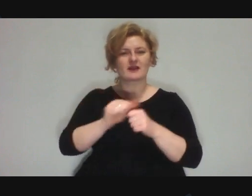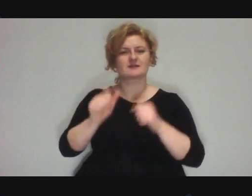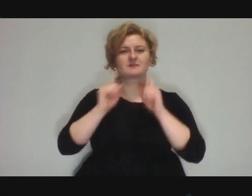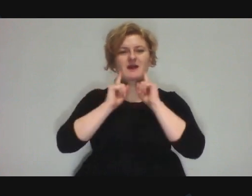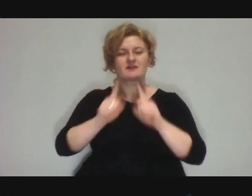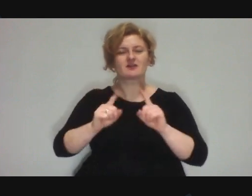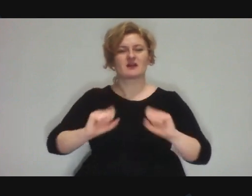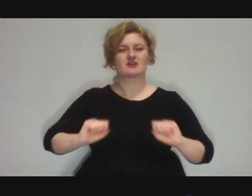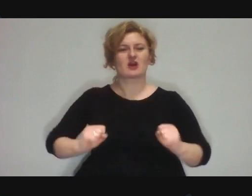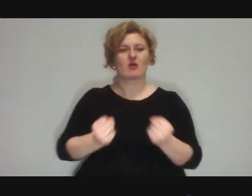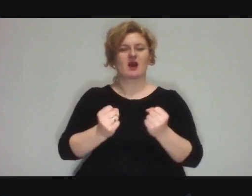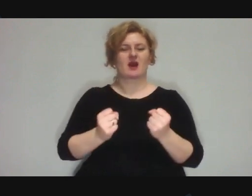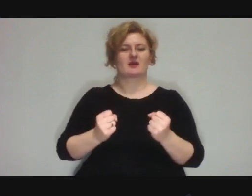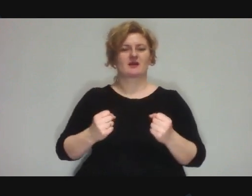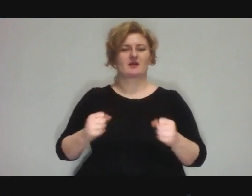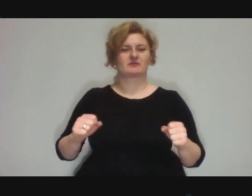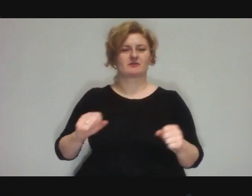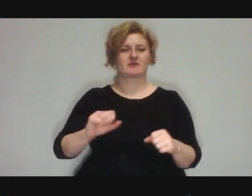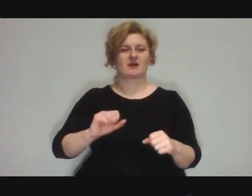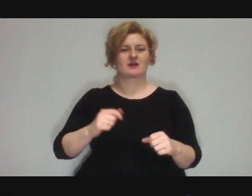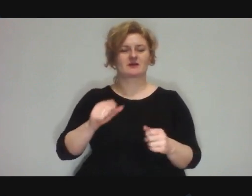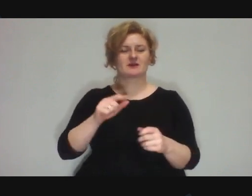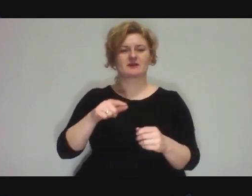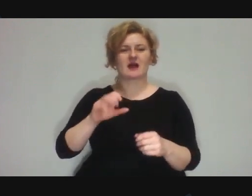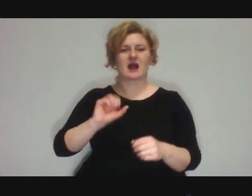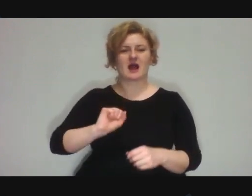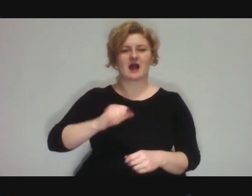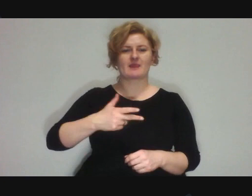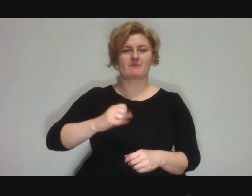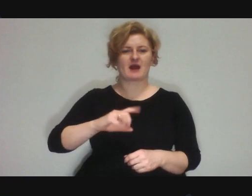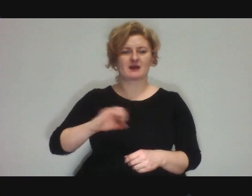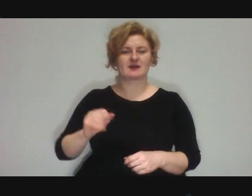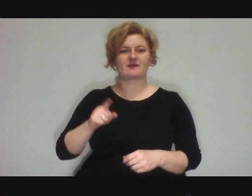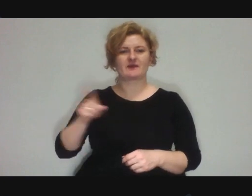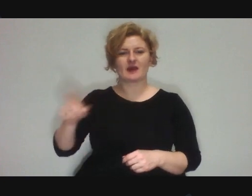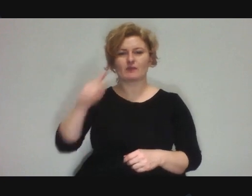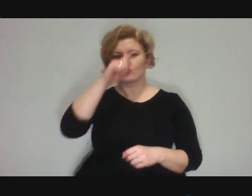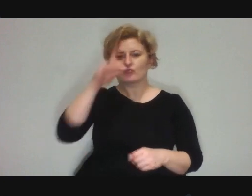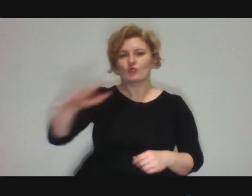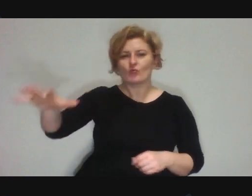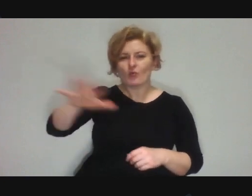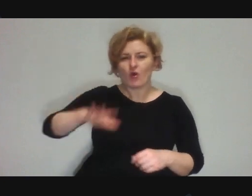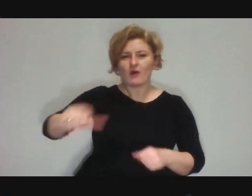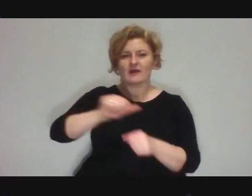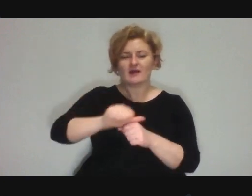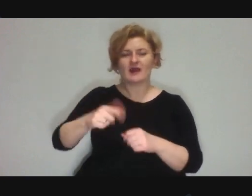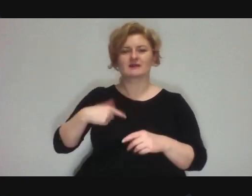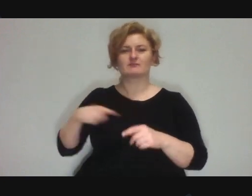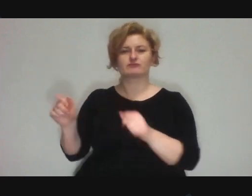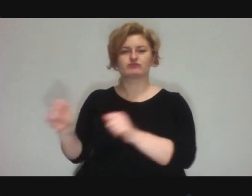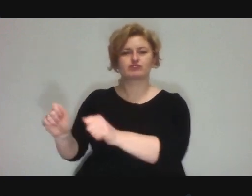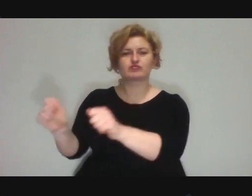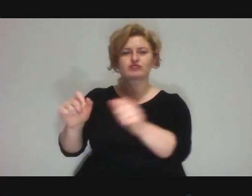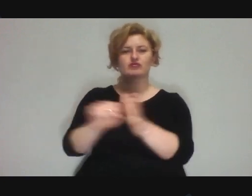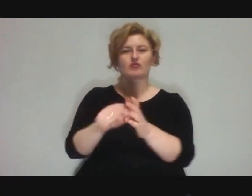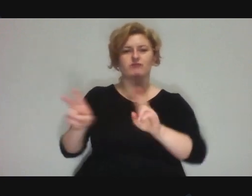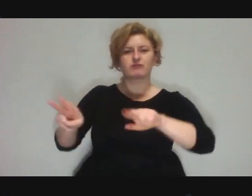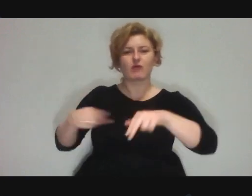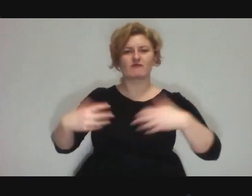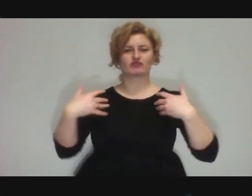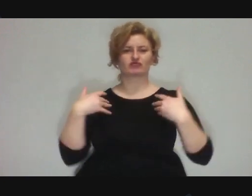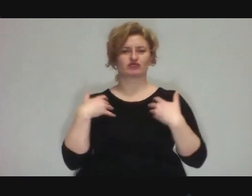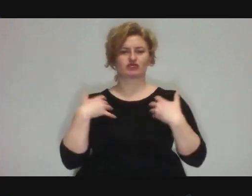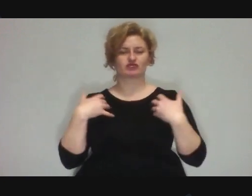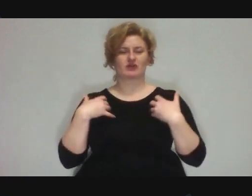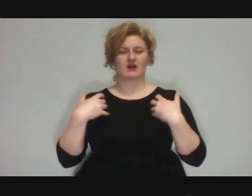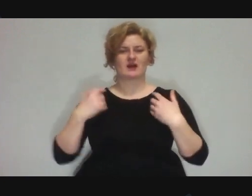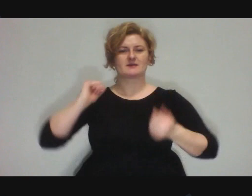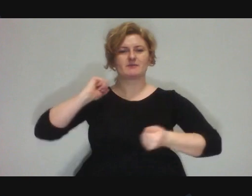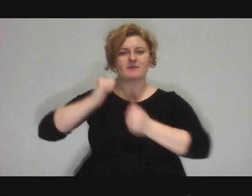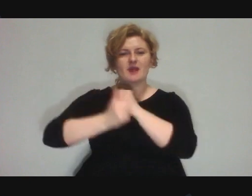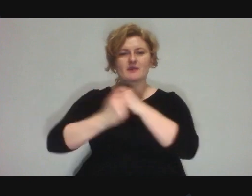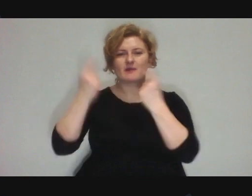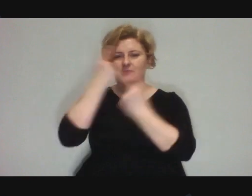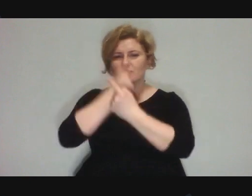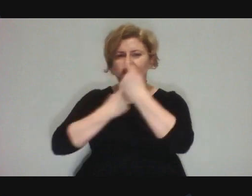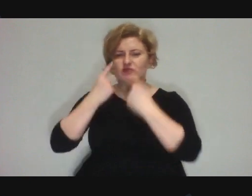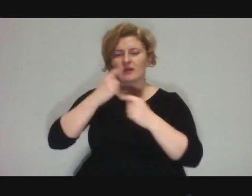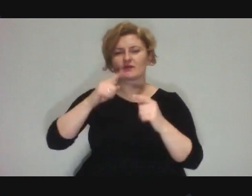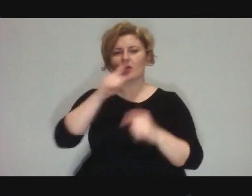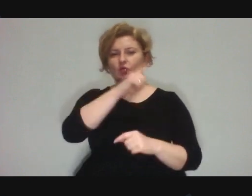Where there is a community which is brought to life and people's thinking about the world changes, their reality changes...